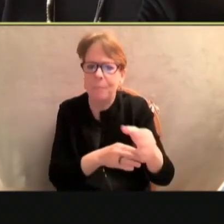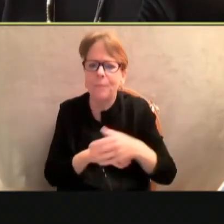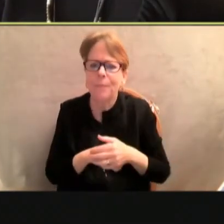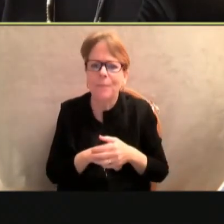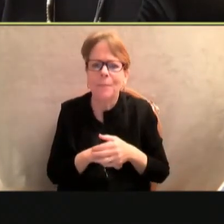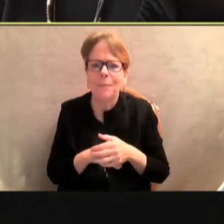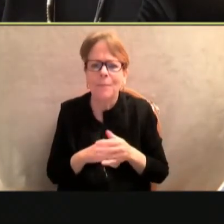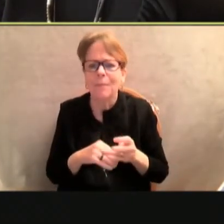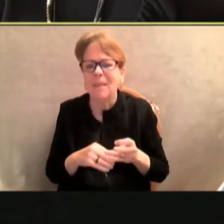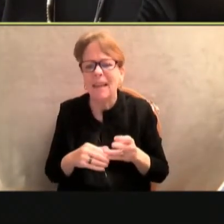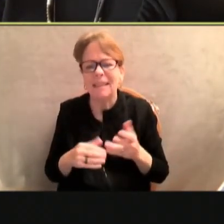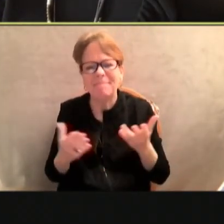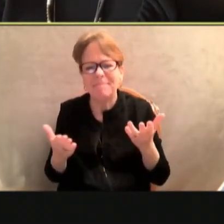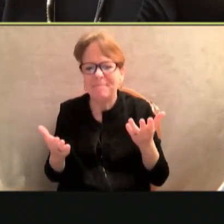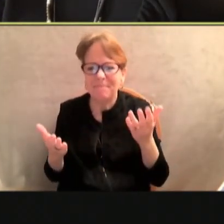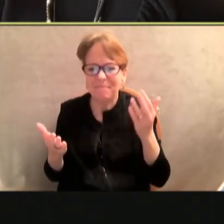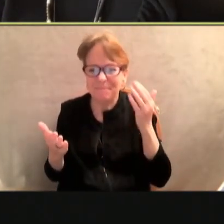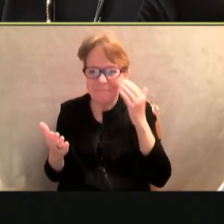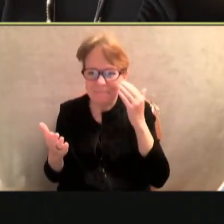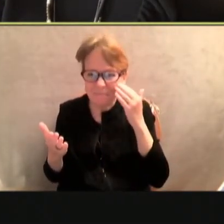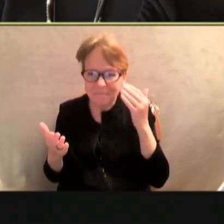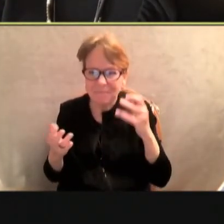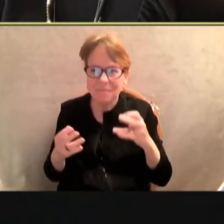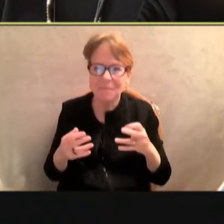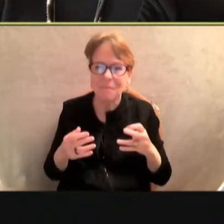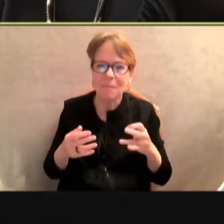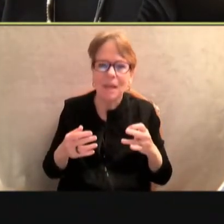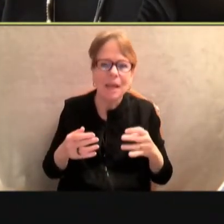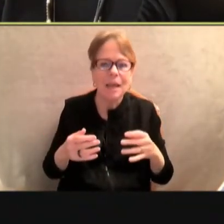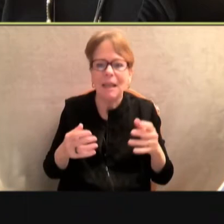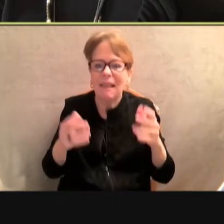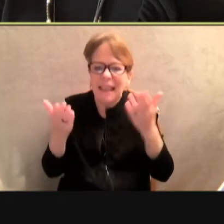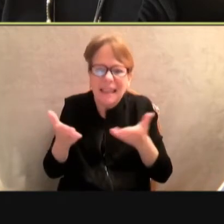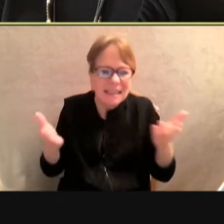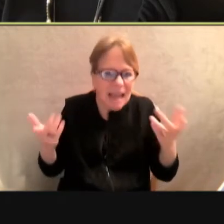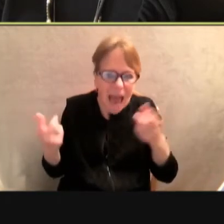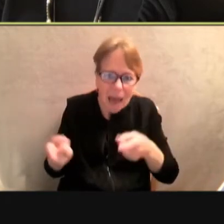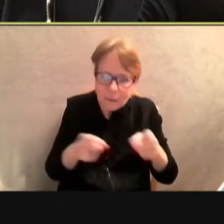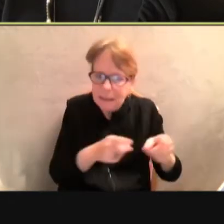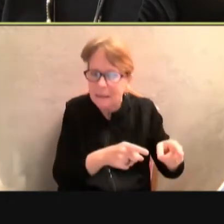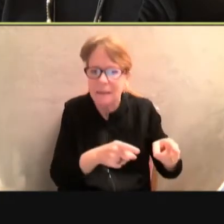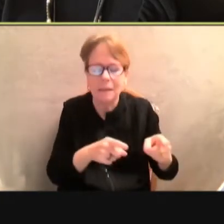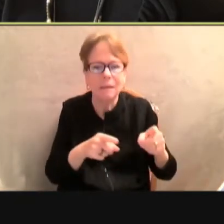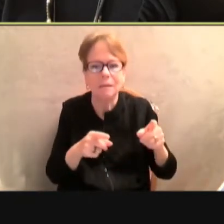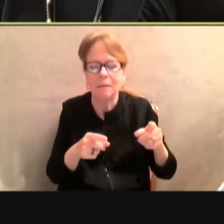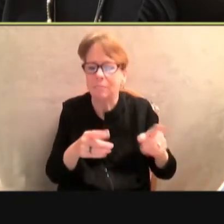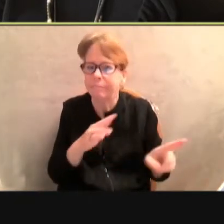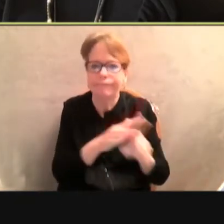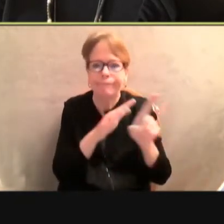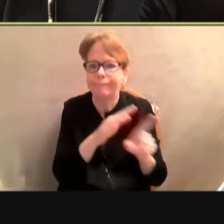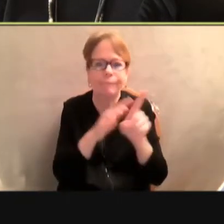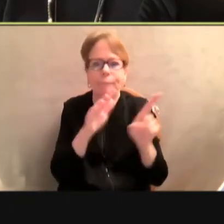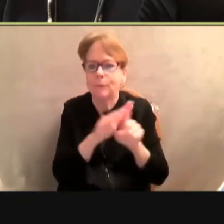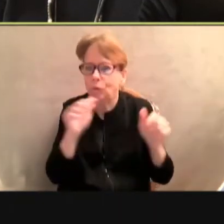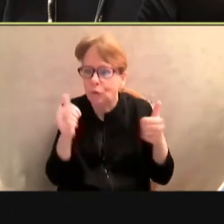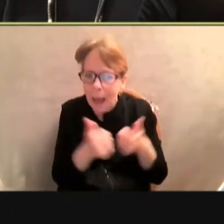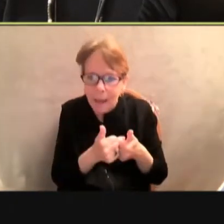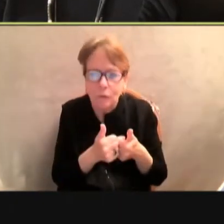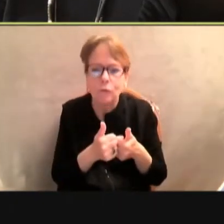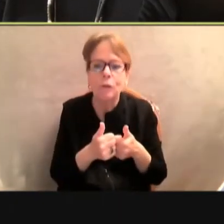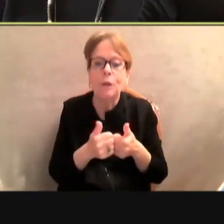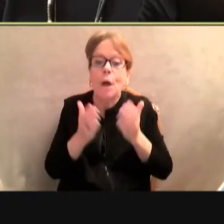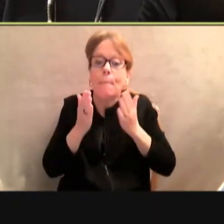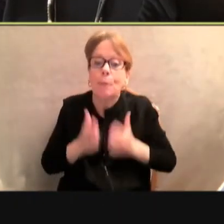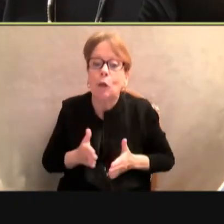and forth can be logistically challenging. And also it gives the school or the testing